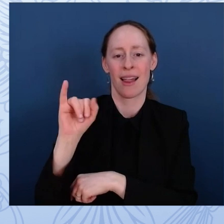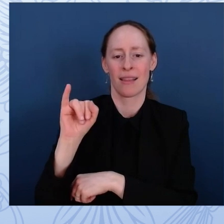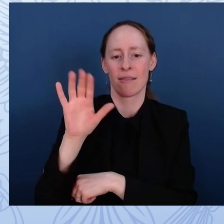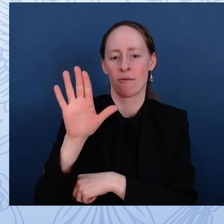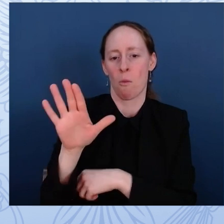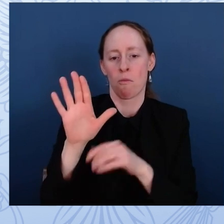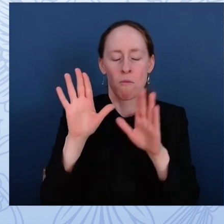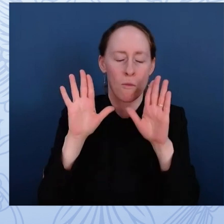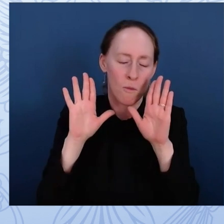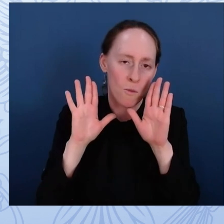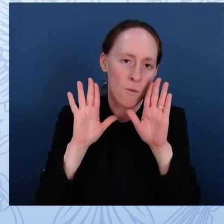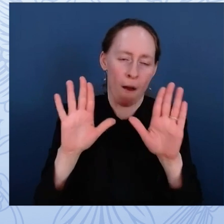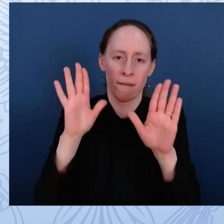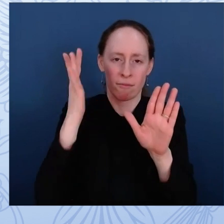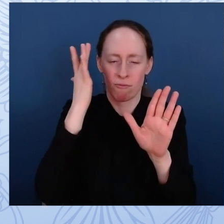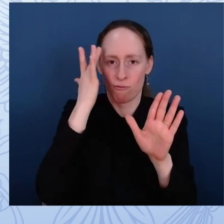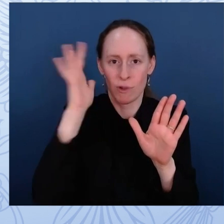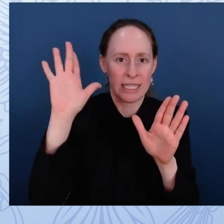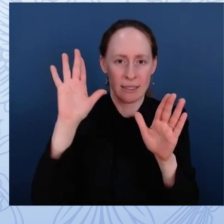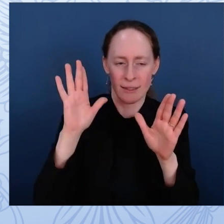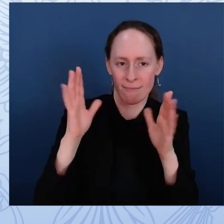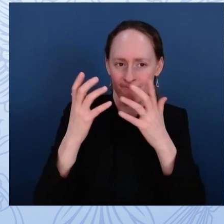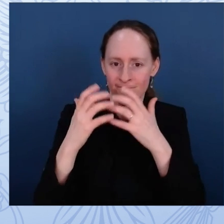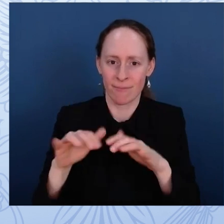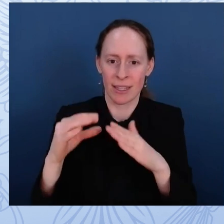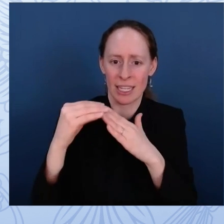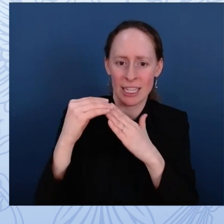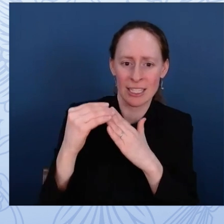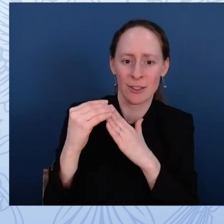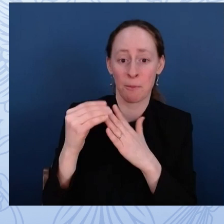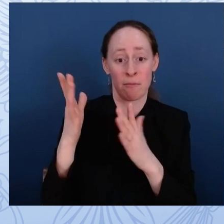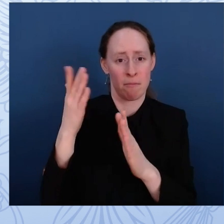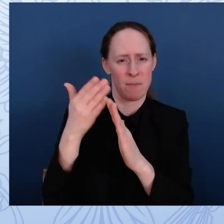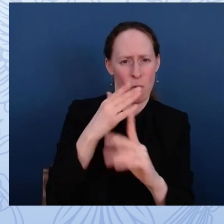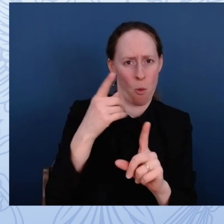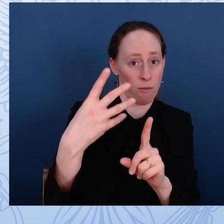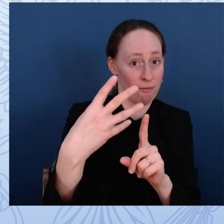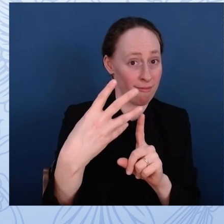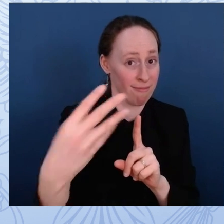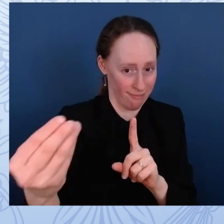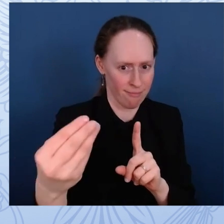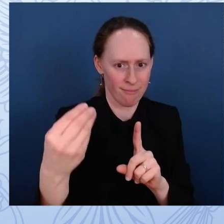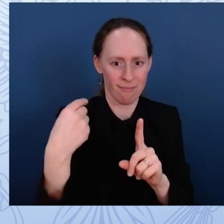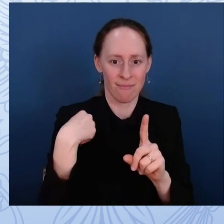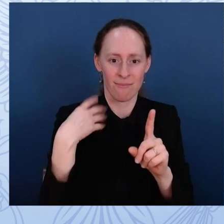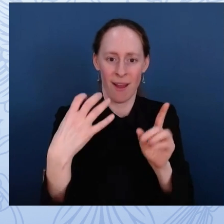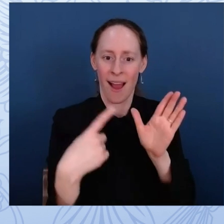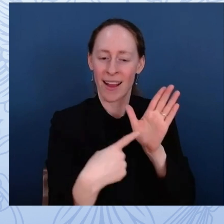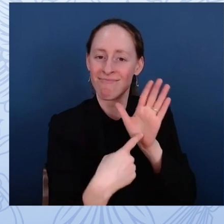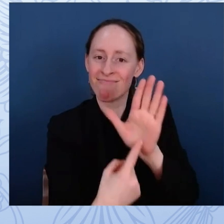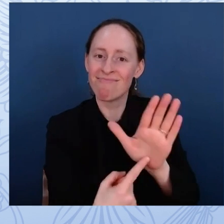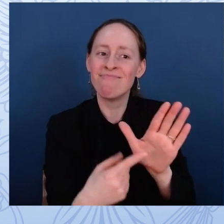We will share a little taste of the meal our incredible chefs are preparing for the guests.